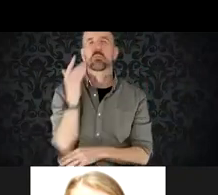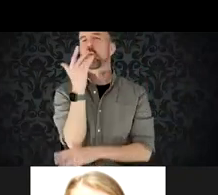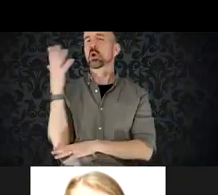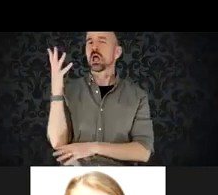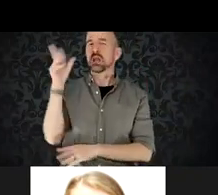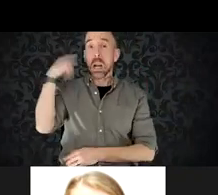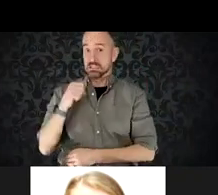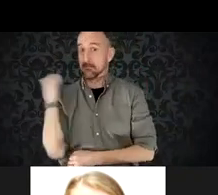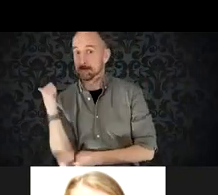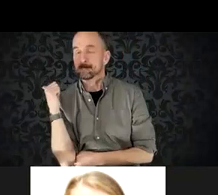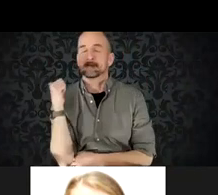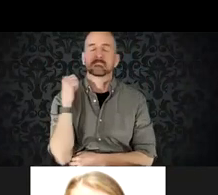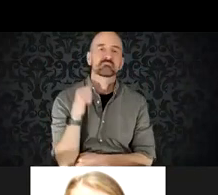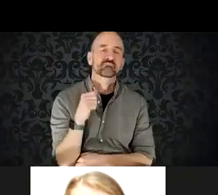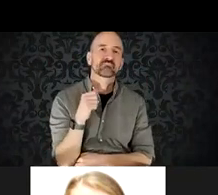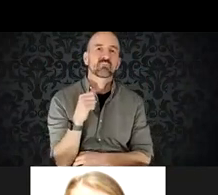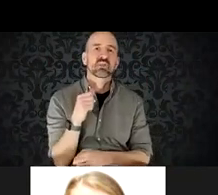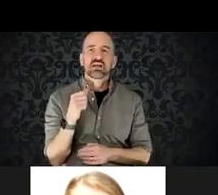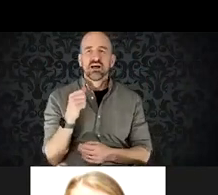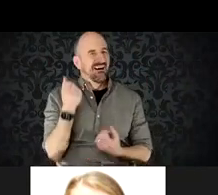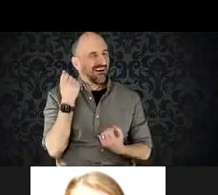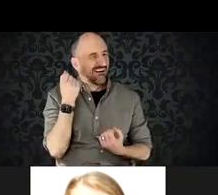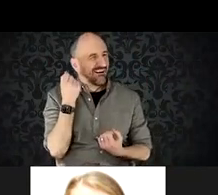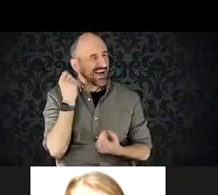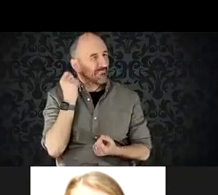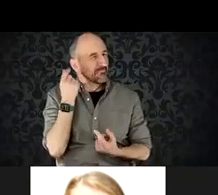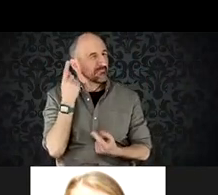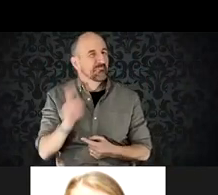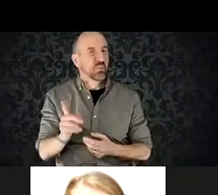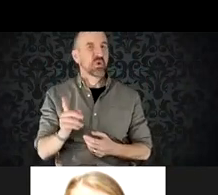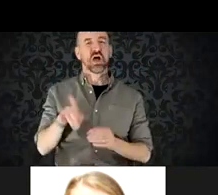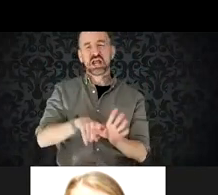woodland, nature walks, and a seating area as well. This was a physics to